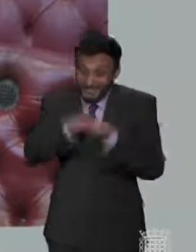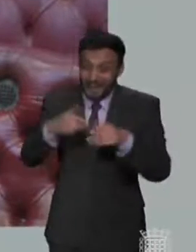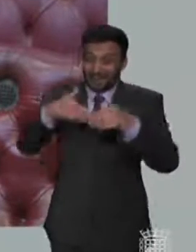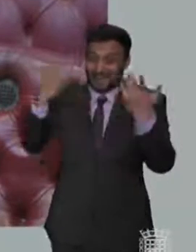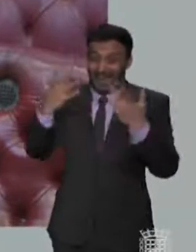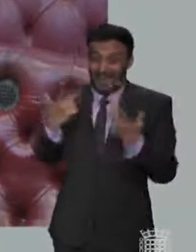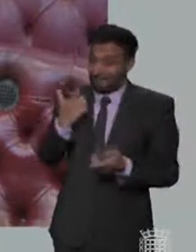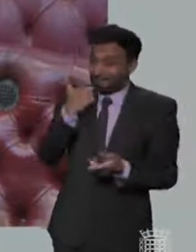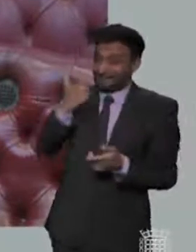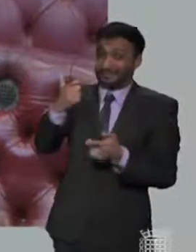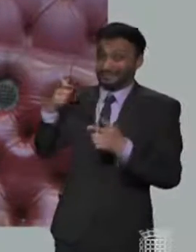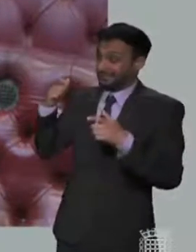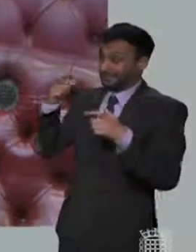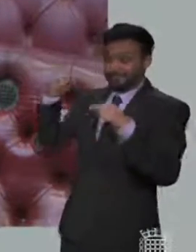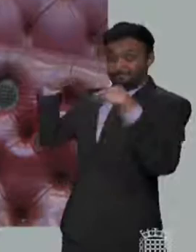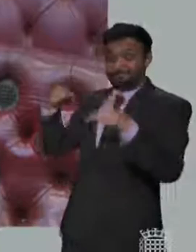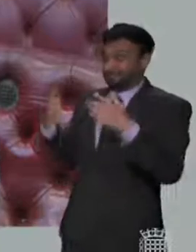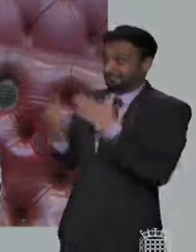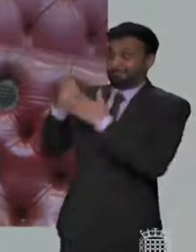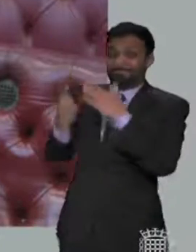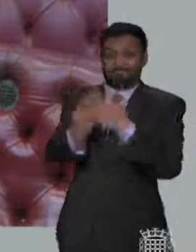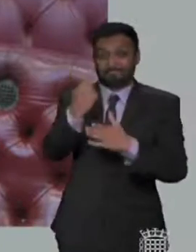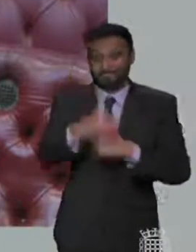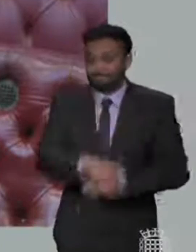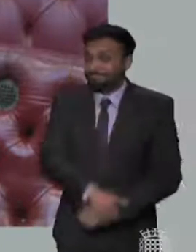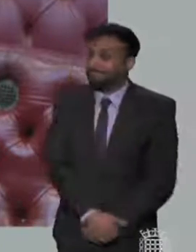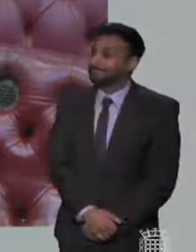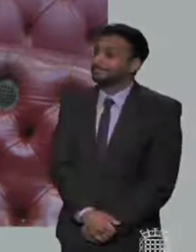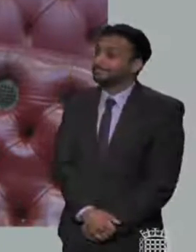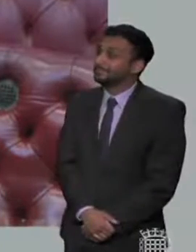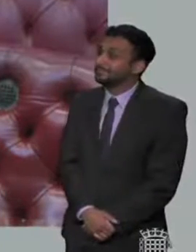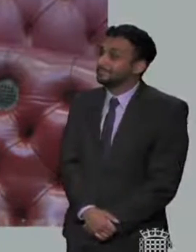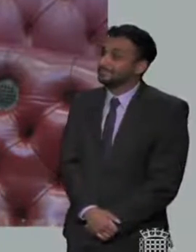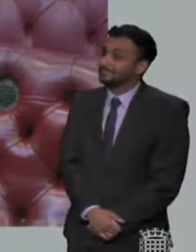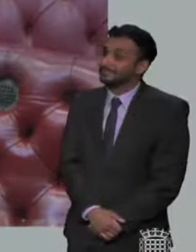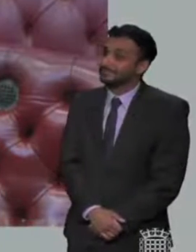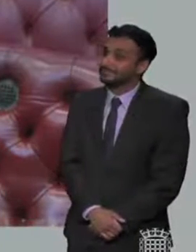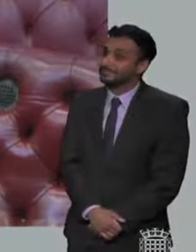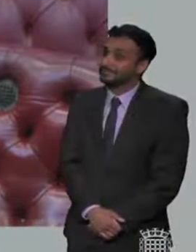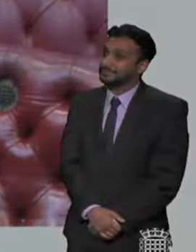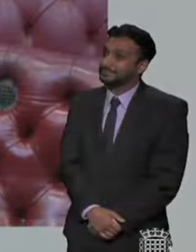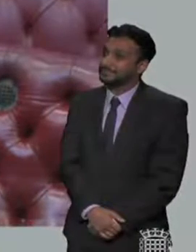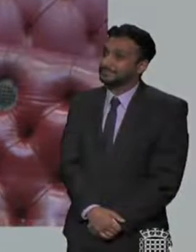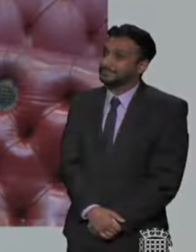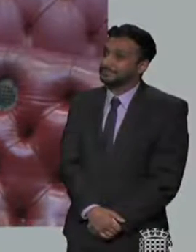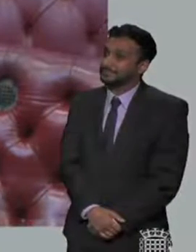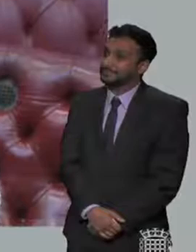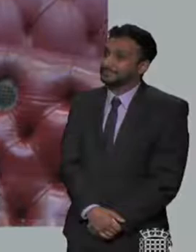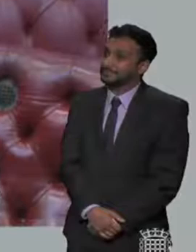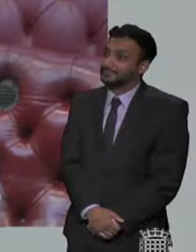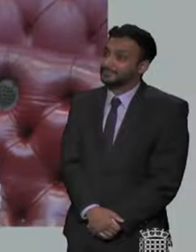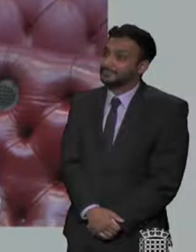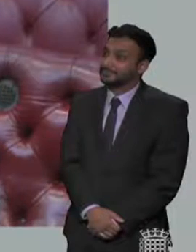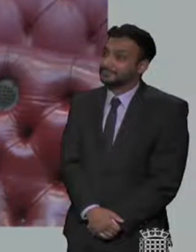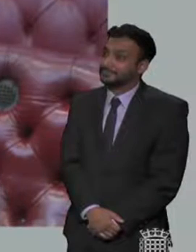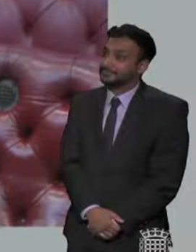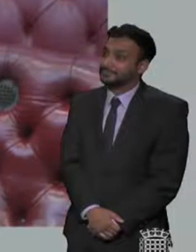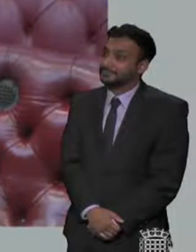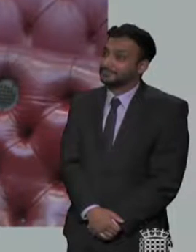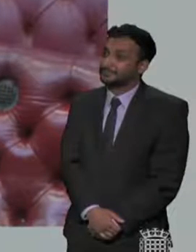the noble lady baroness thomas made great and correct uh correctly fond and supportive reference